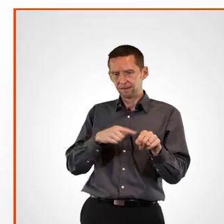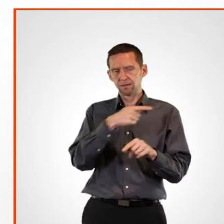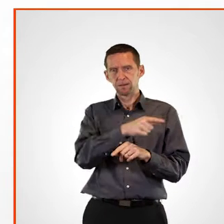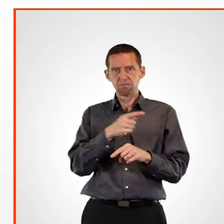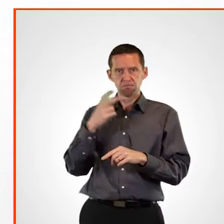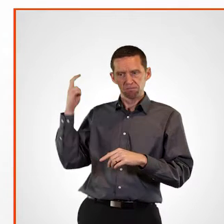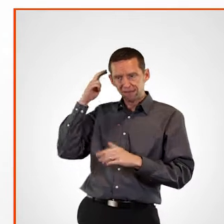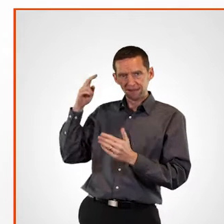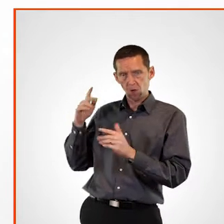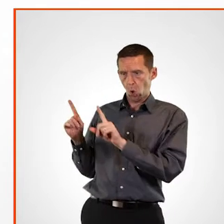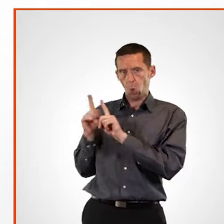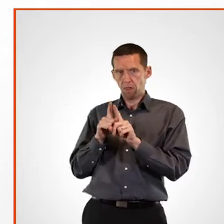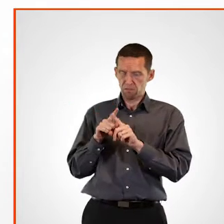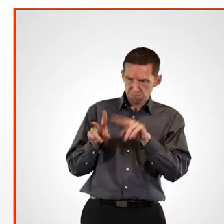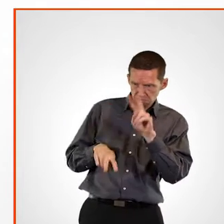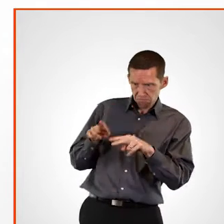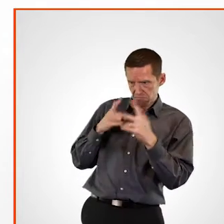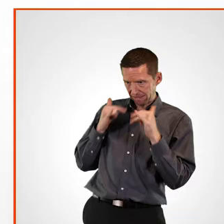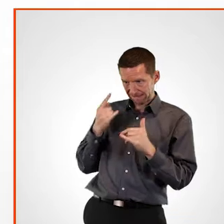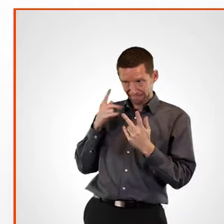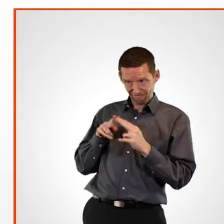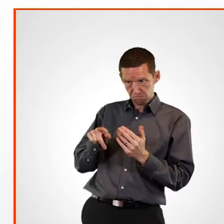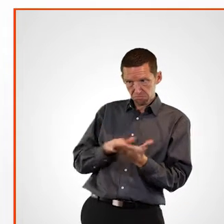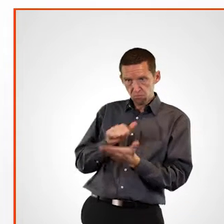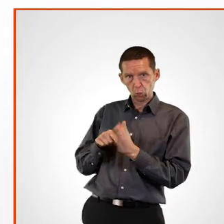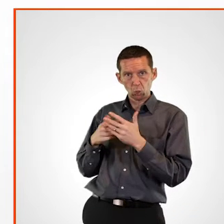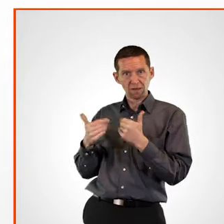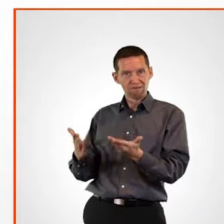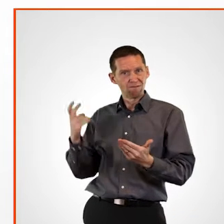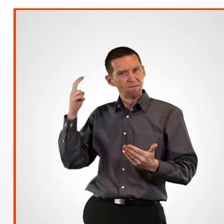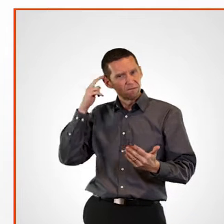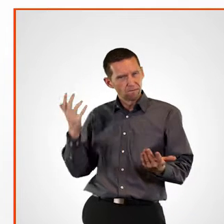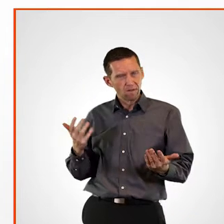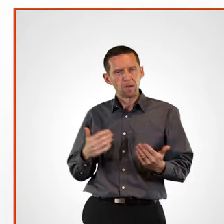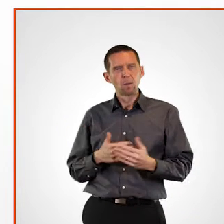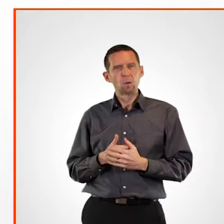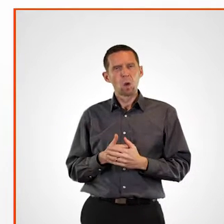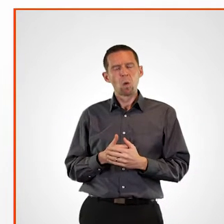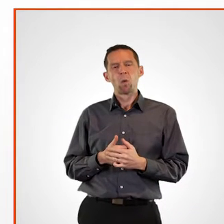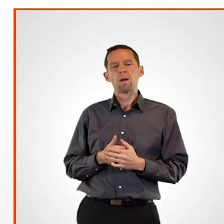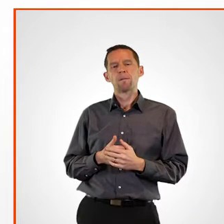and many times we encouraged them to accompany the child in for a candidacy assessment. So you have them around here.